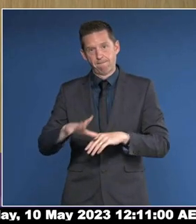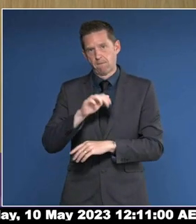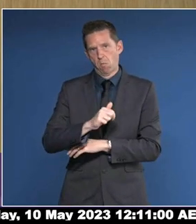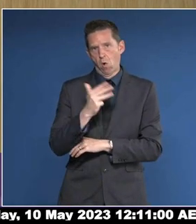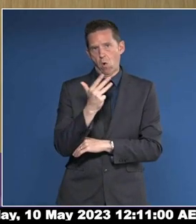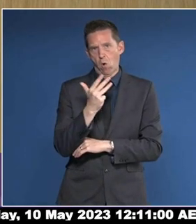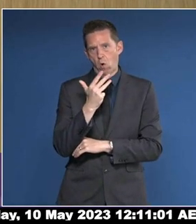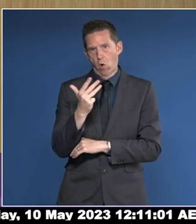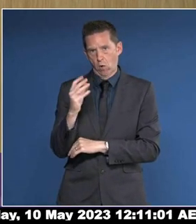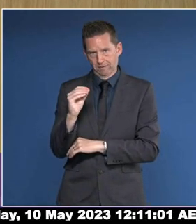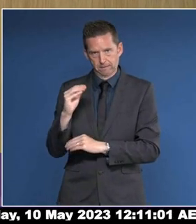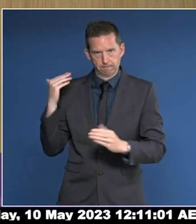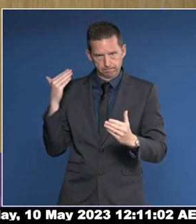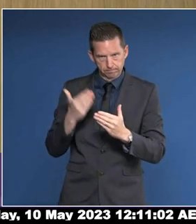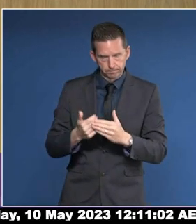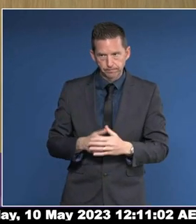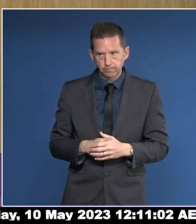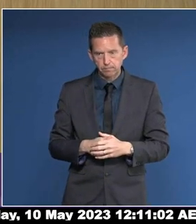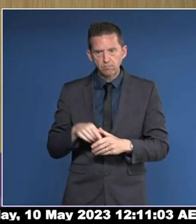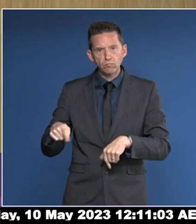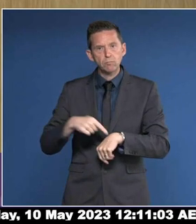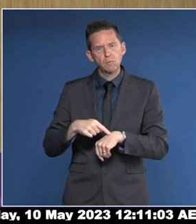From that time, I've been heavily involved in the child protection field and I have